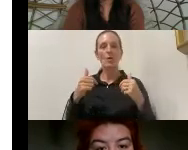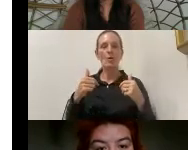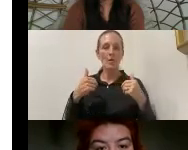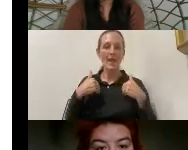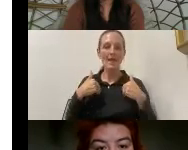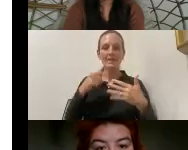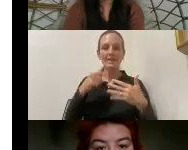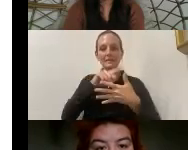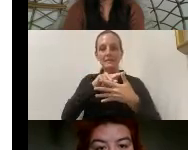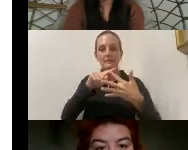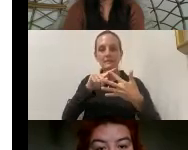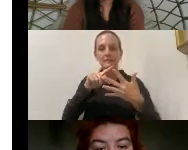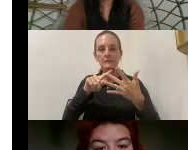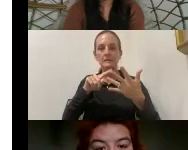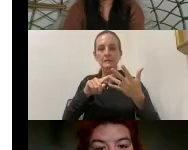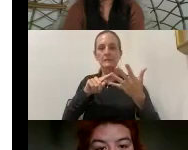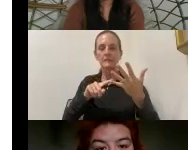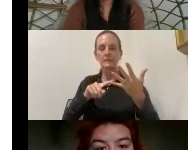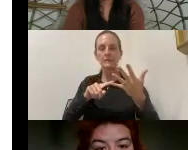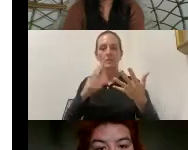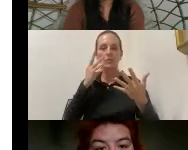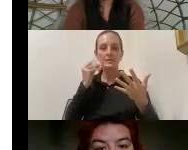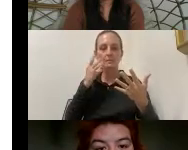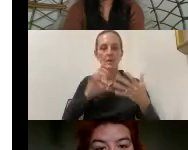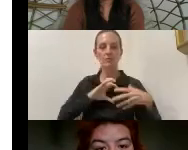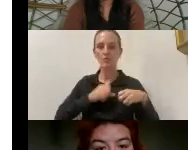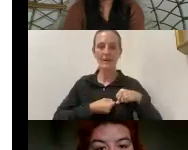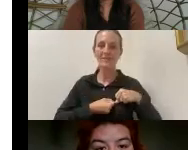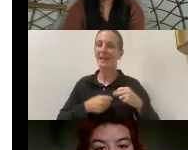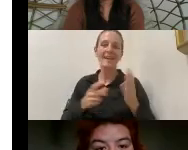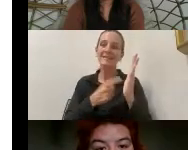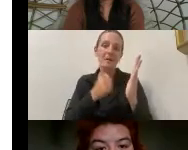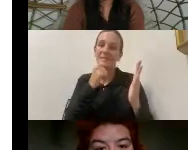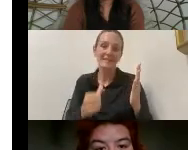to getting over grief thing, when it's just not that at all.